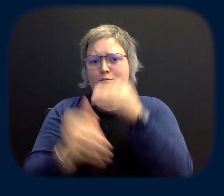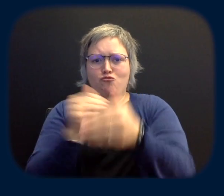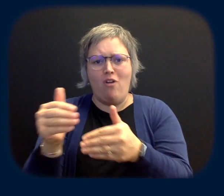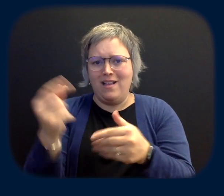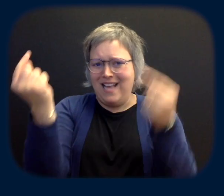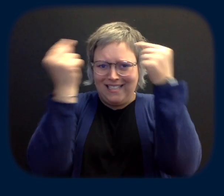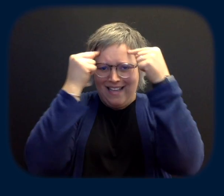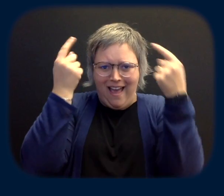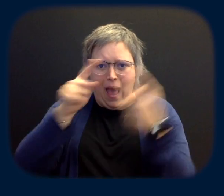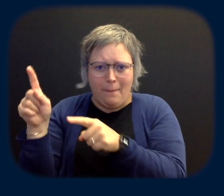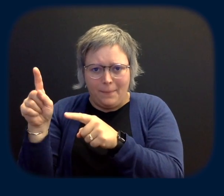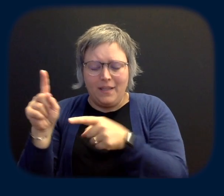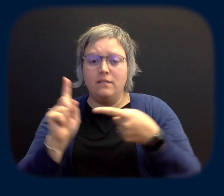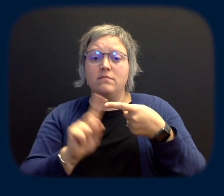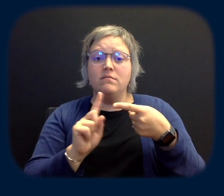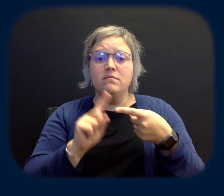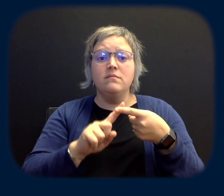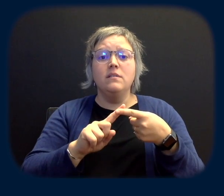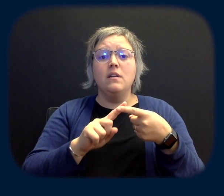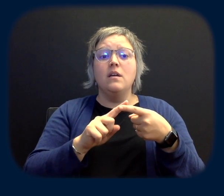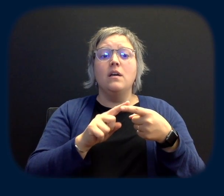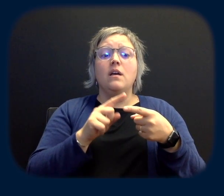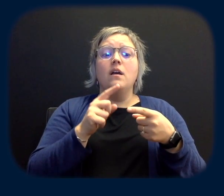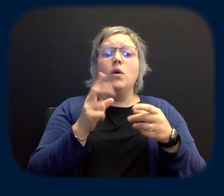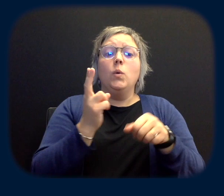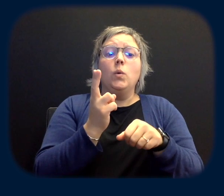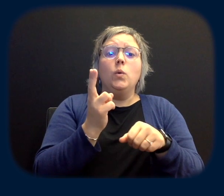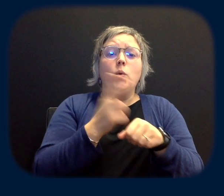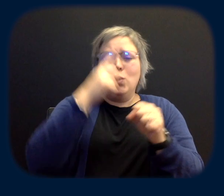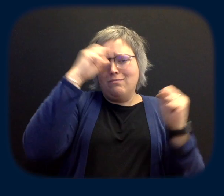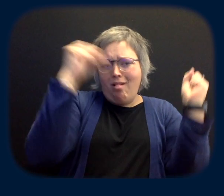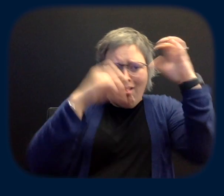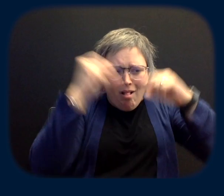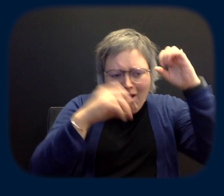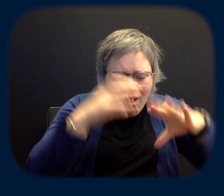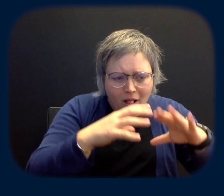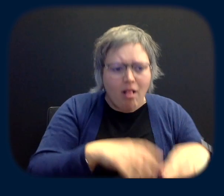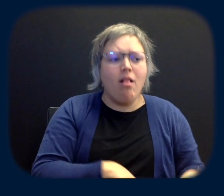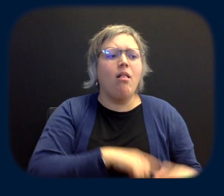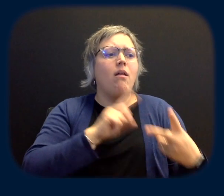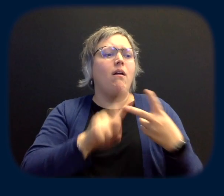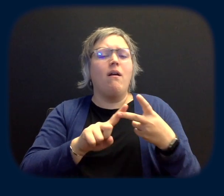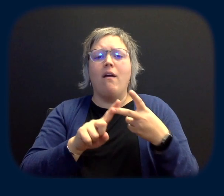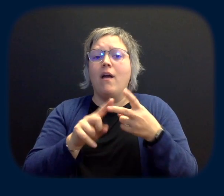context. We describe using adjectives, thinking about traits and characteristics. We compare and